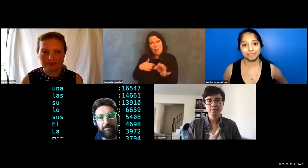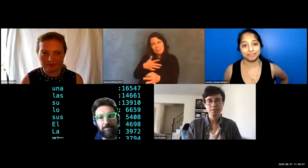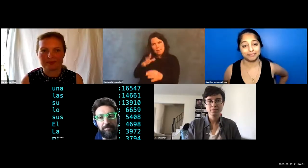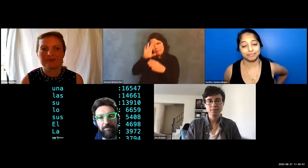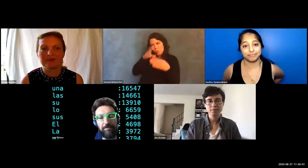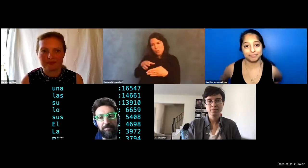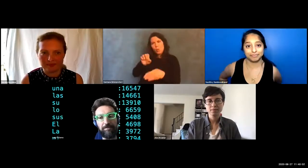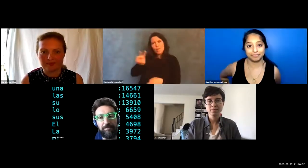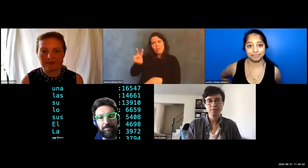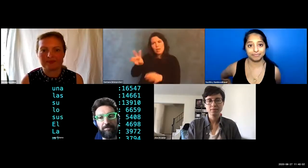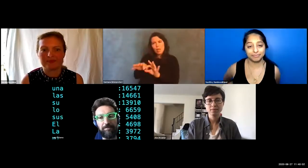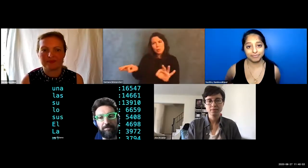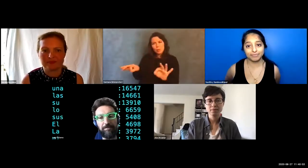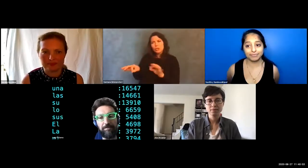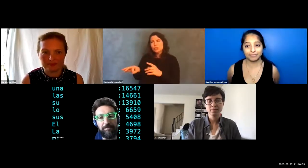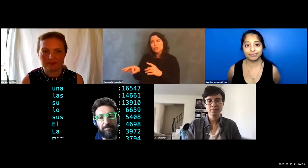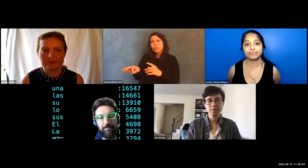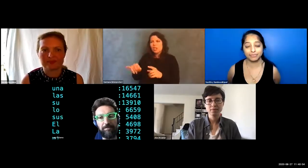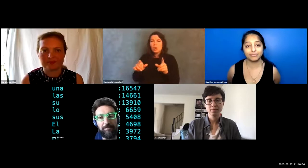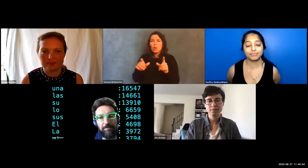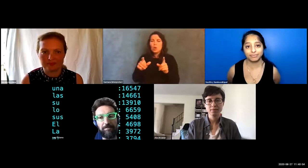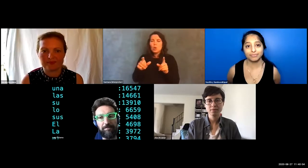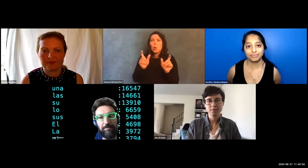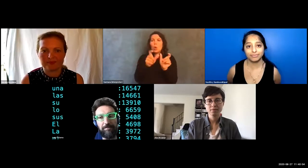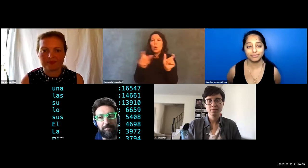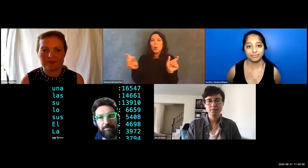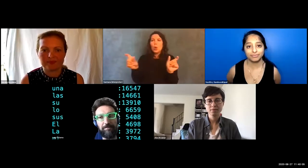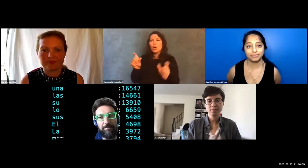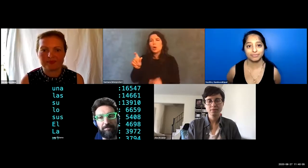The order of acquisition of noun.